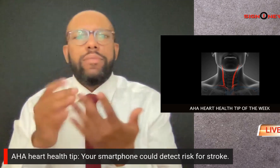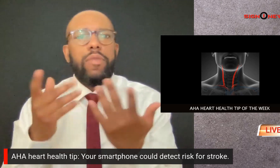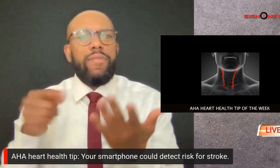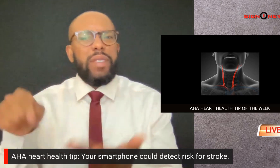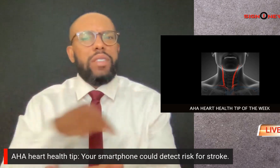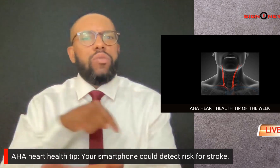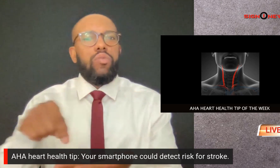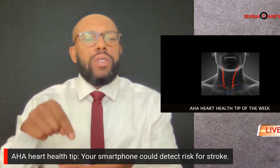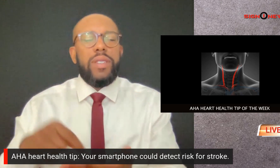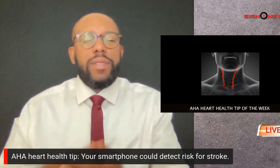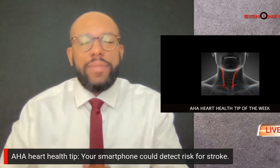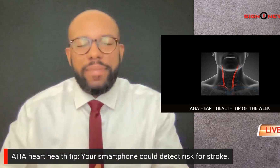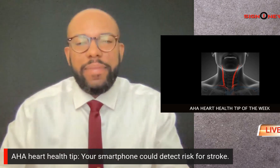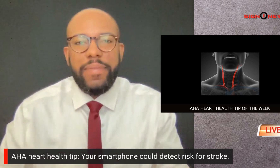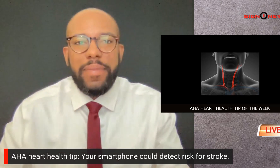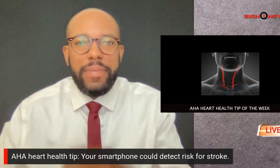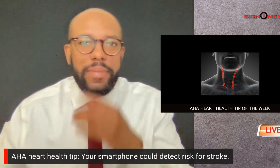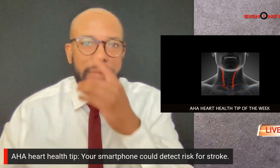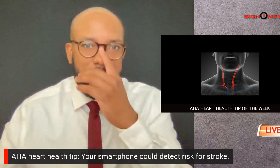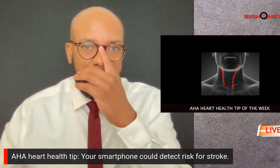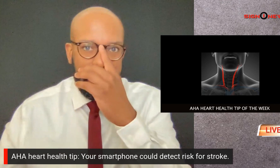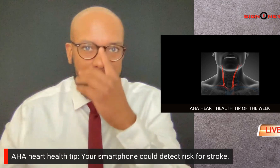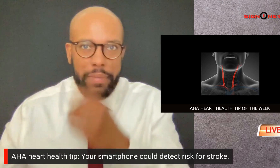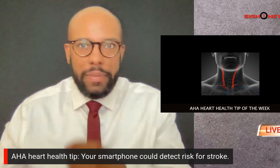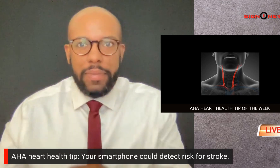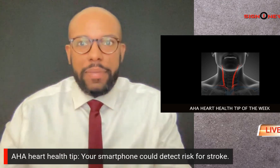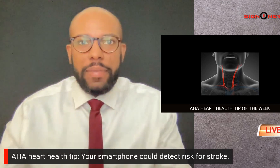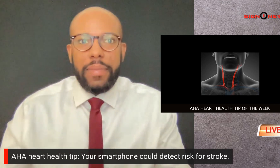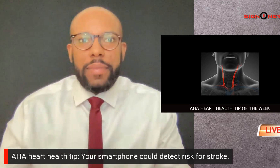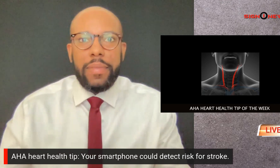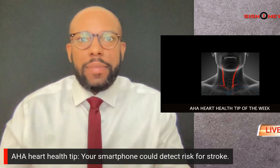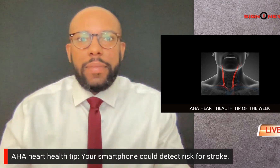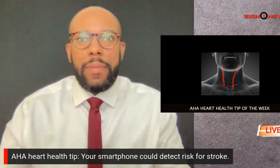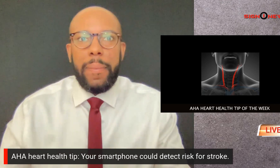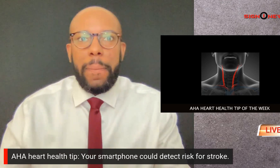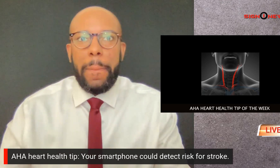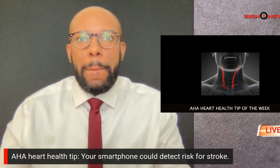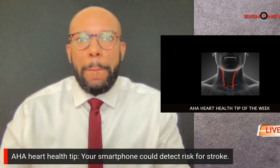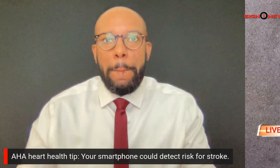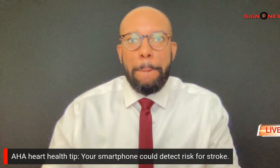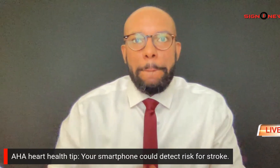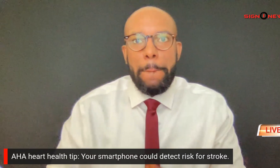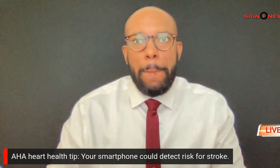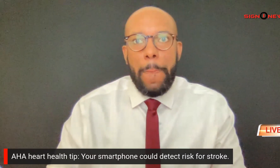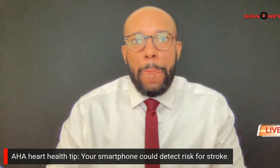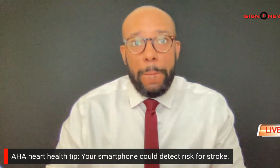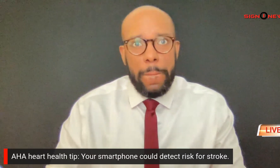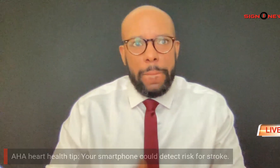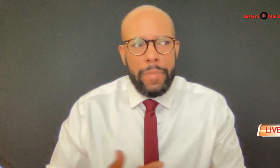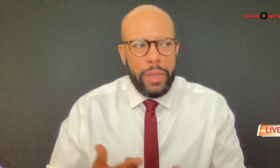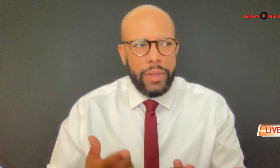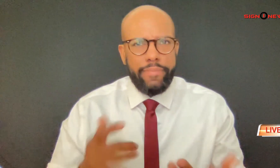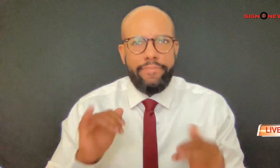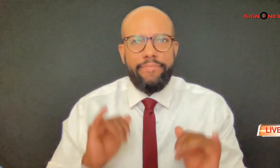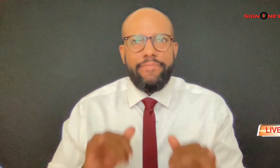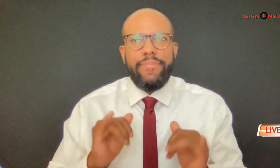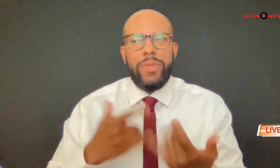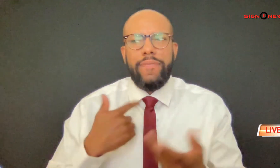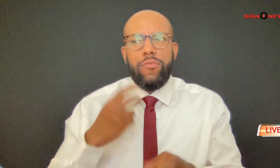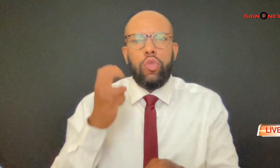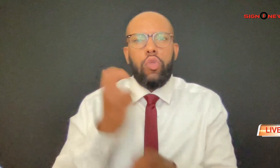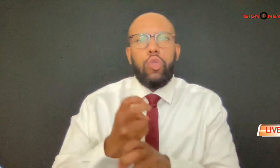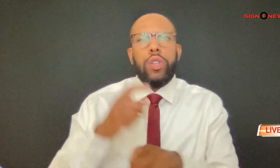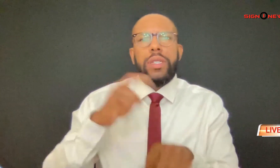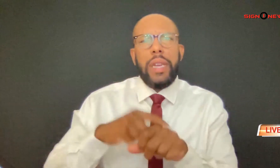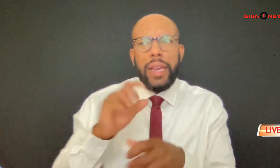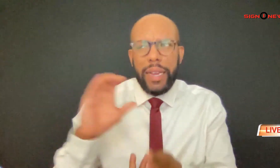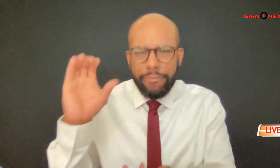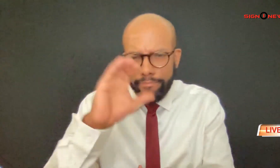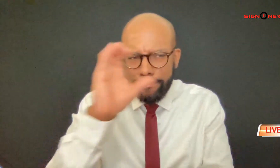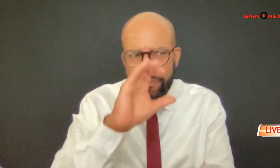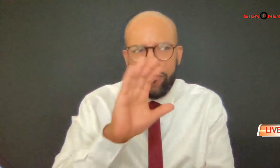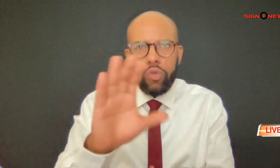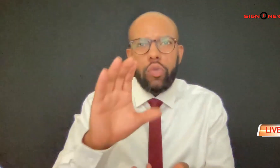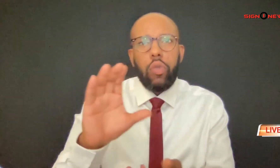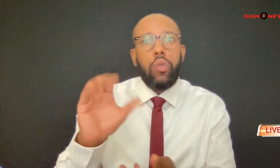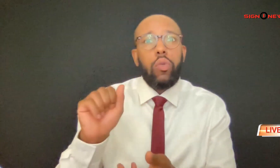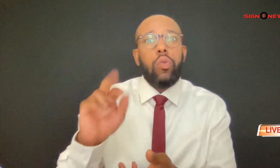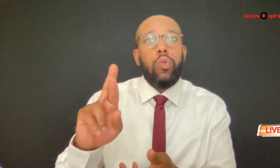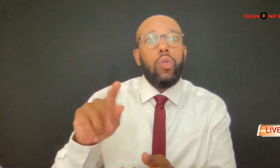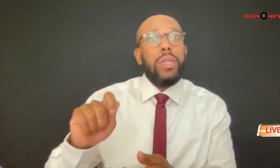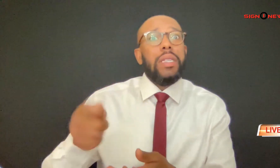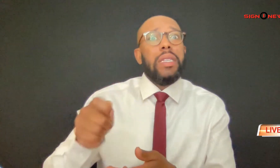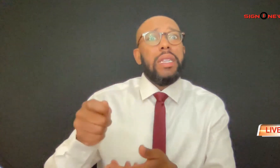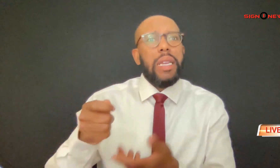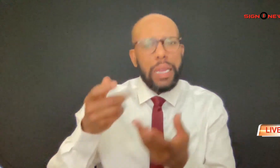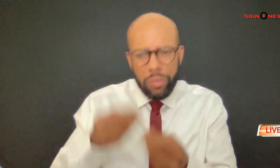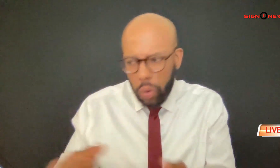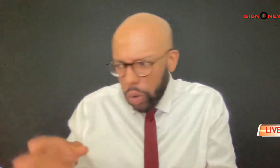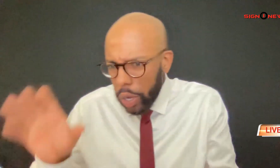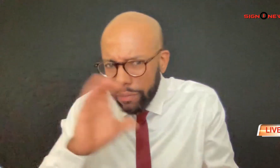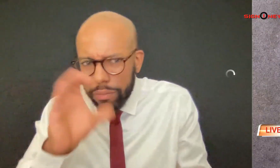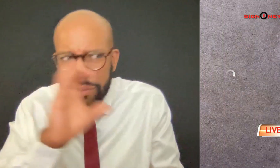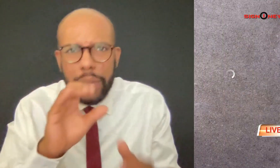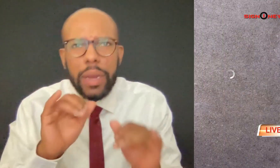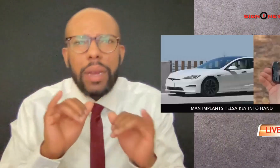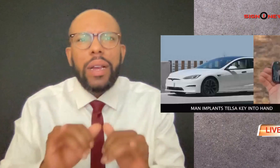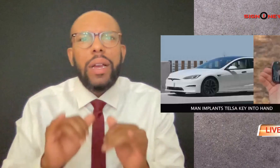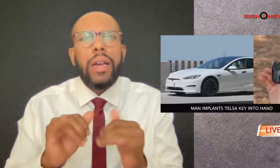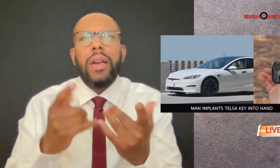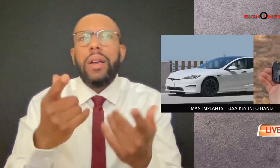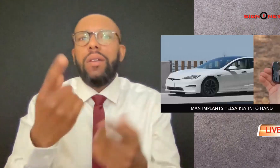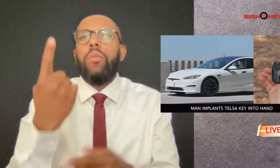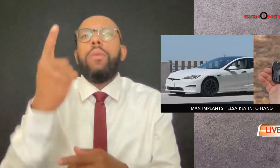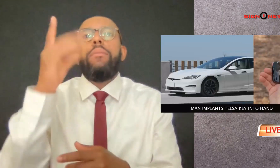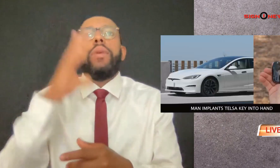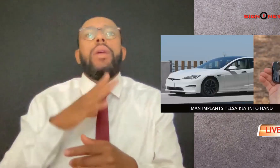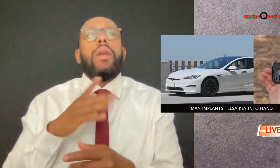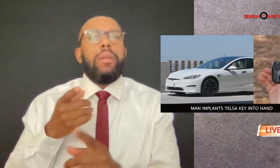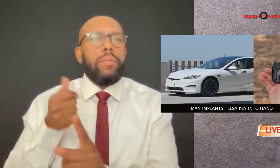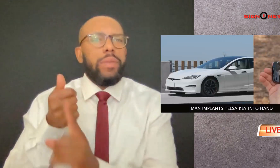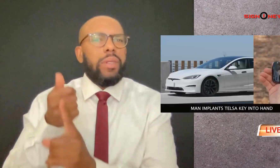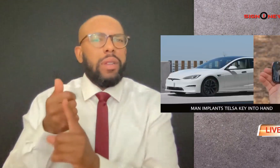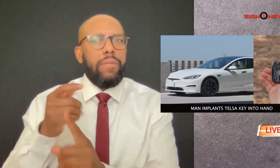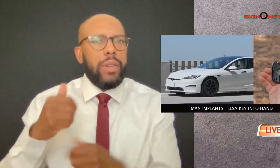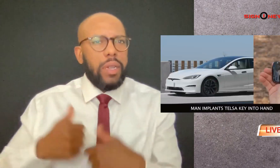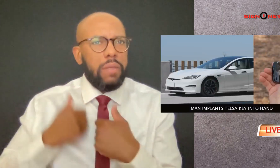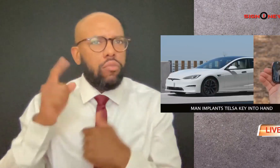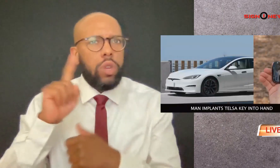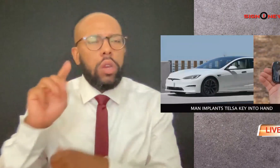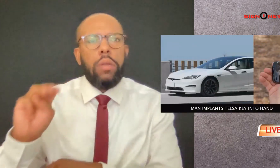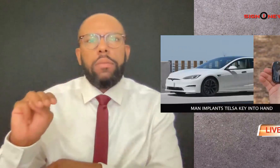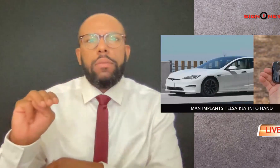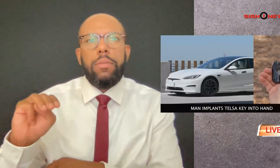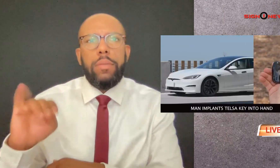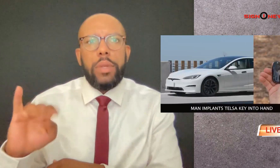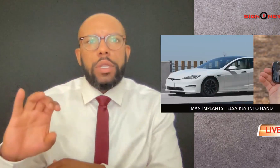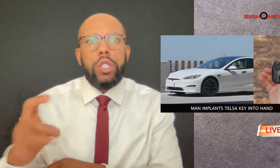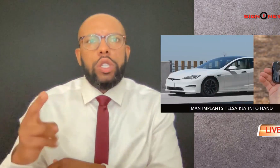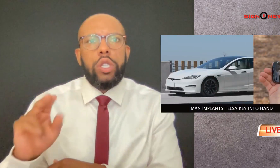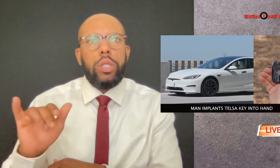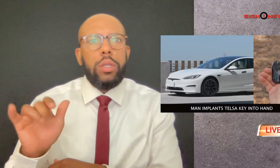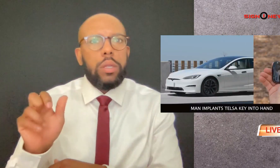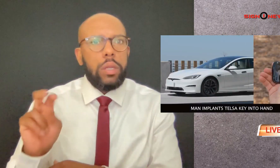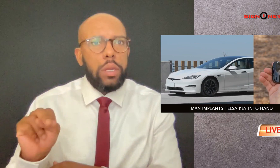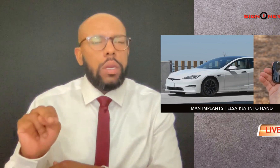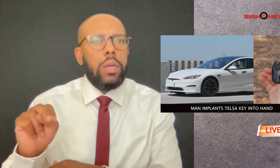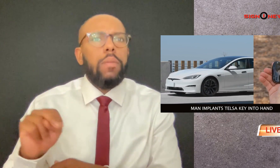week do you always have trouble keeping track of your car keys